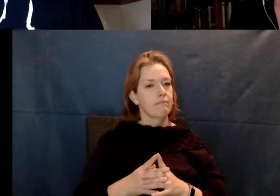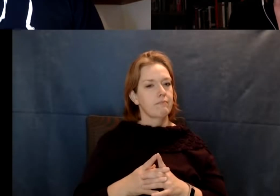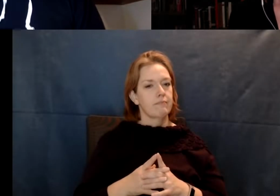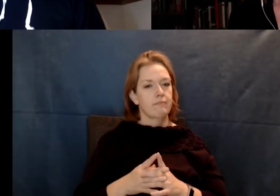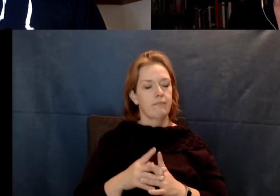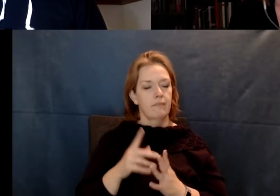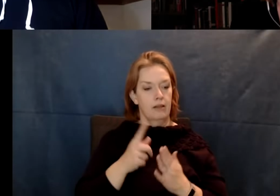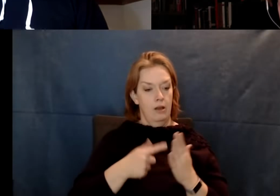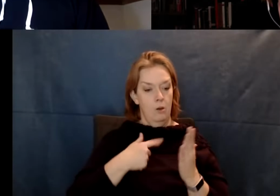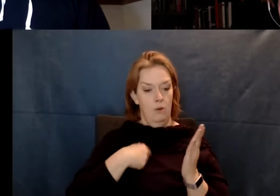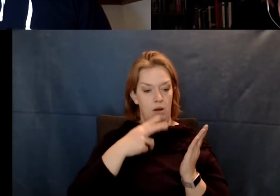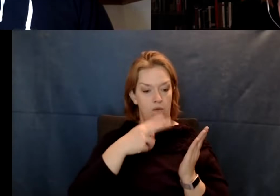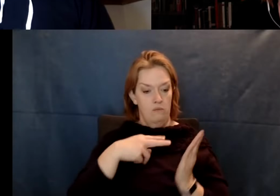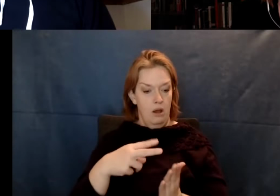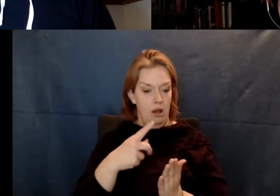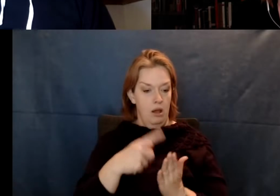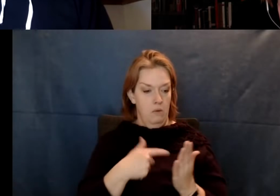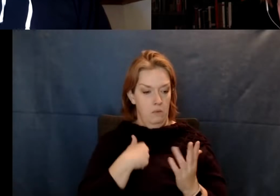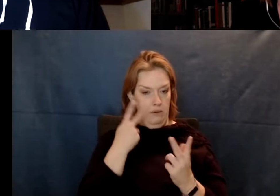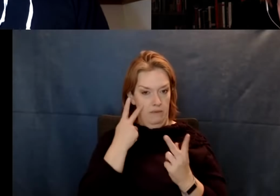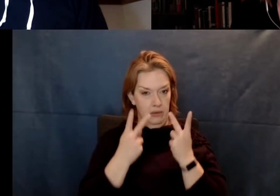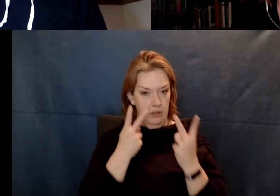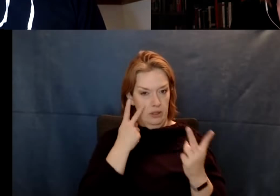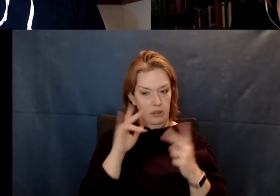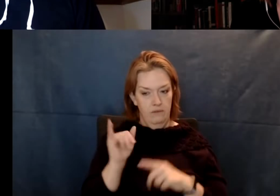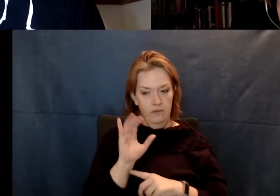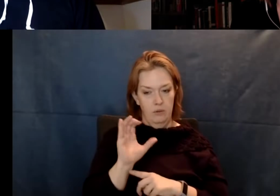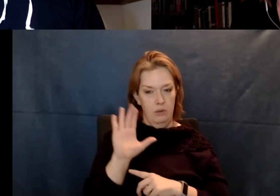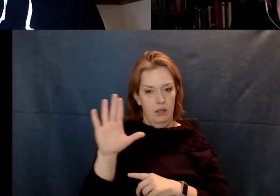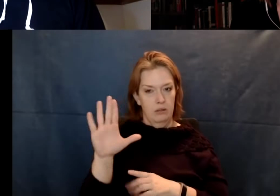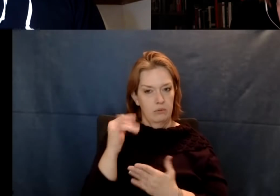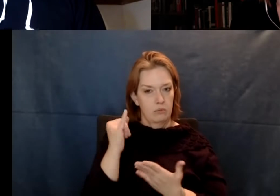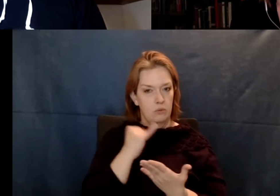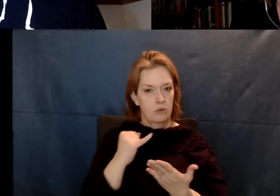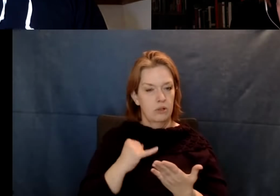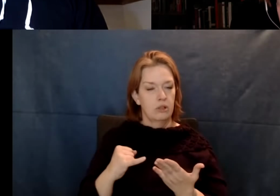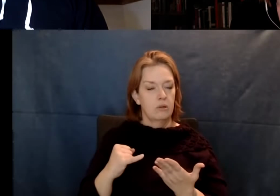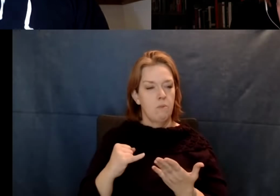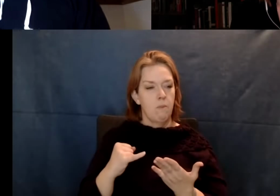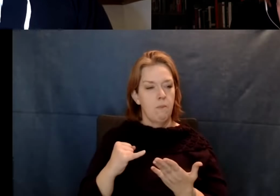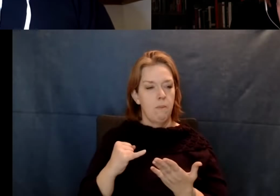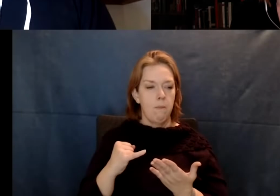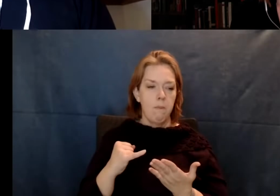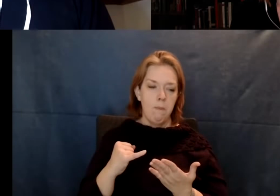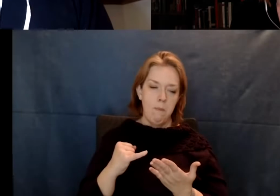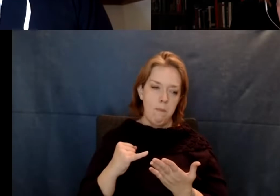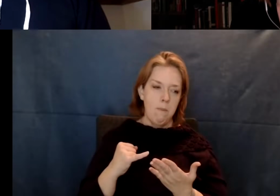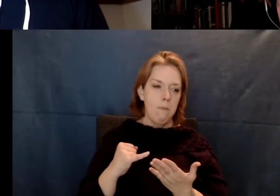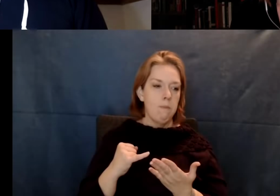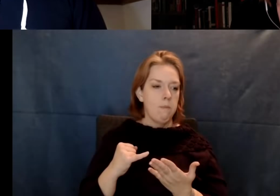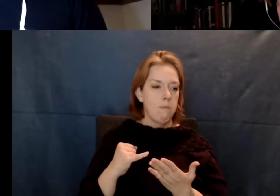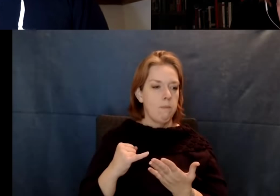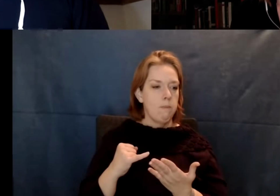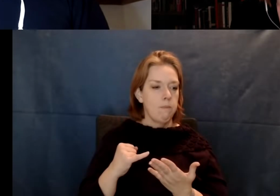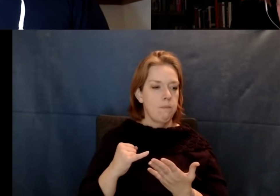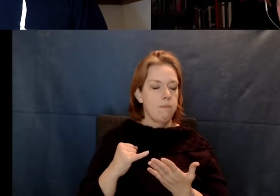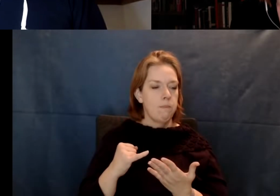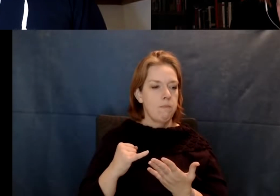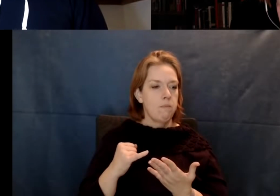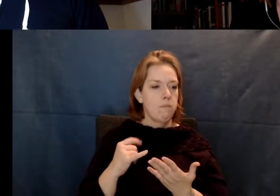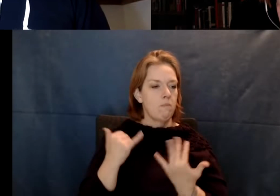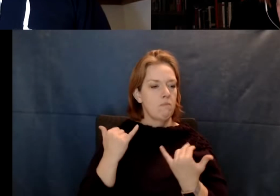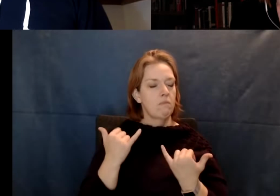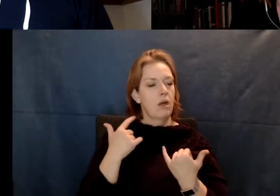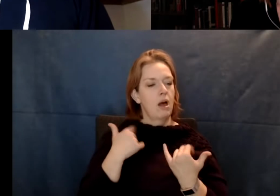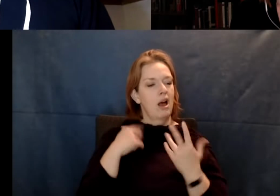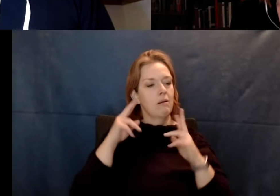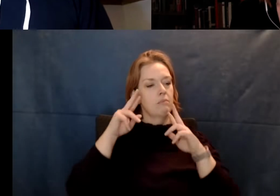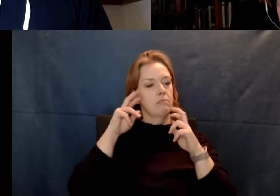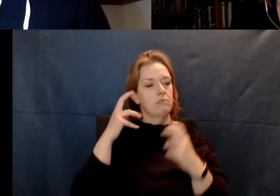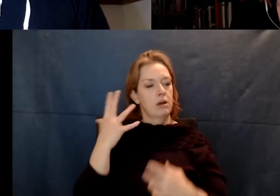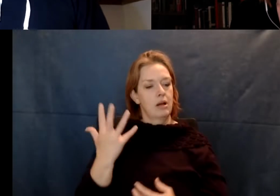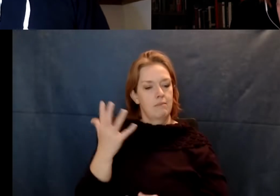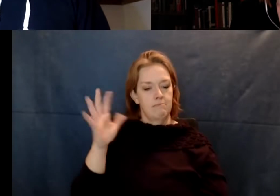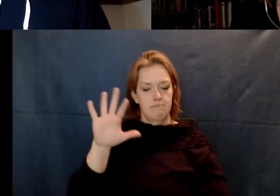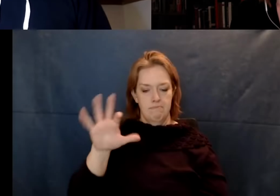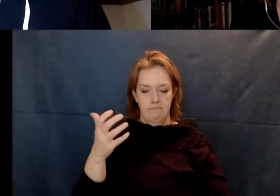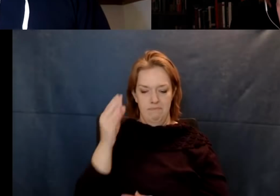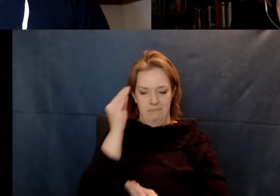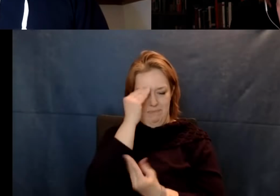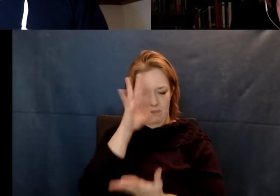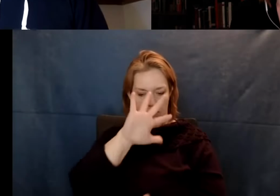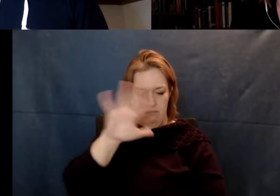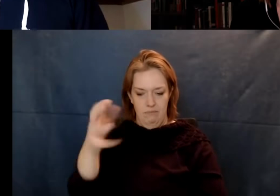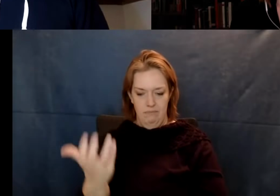read and seen of Castle's work, I'm sort of sat with the way he uses and displays and